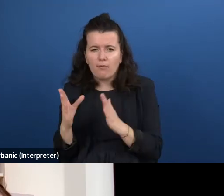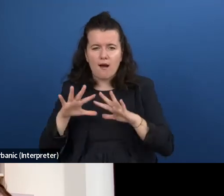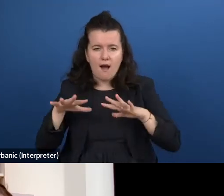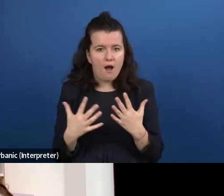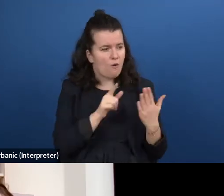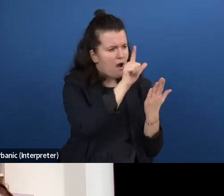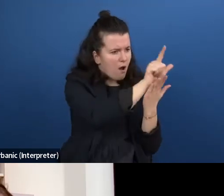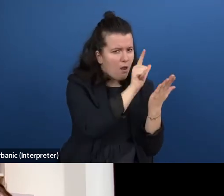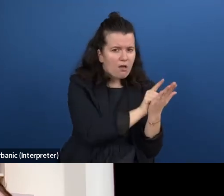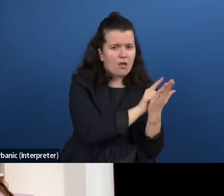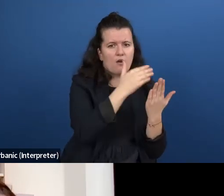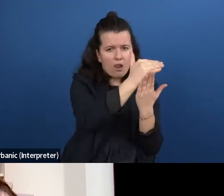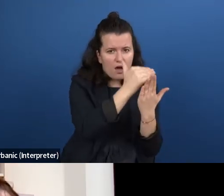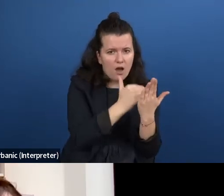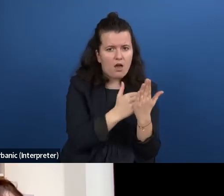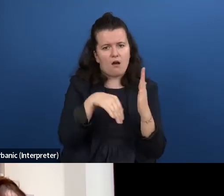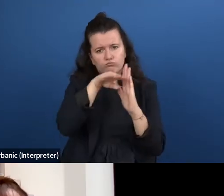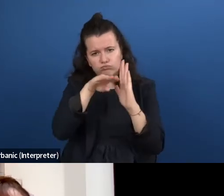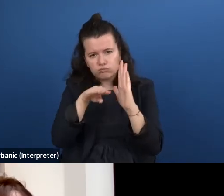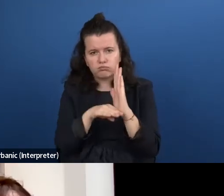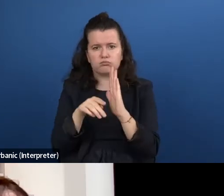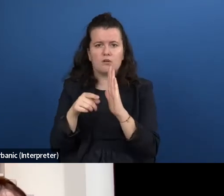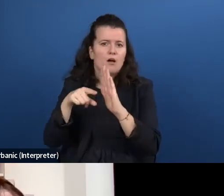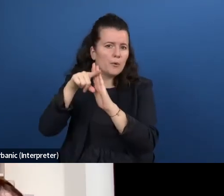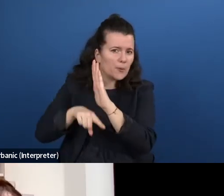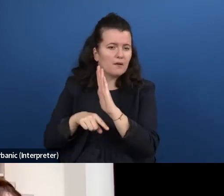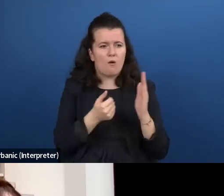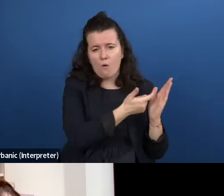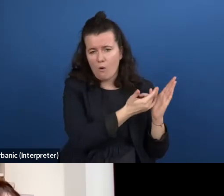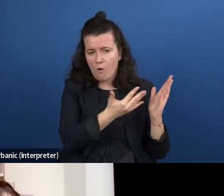and violence against women with disabilities as well.